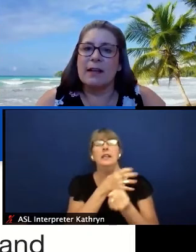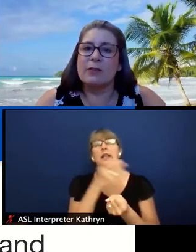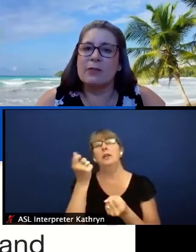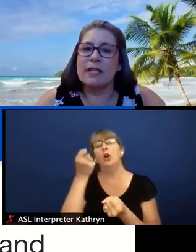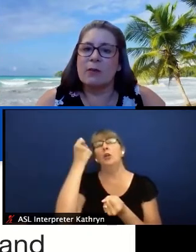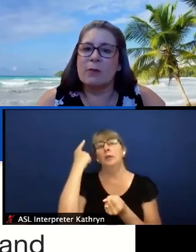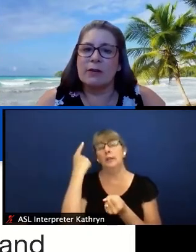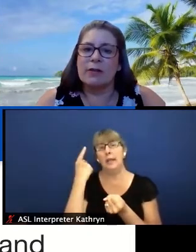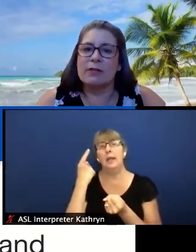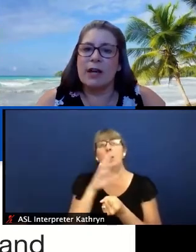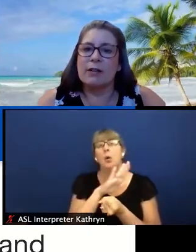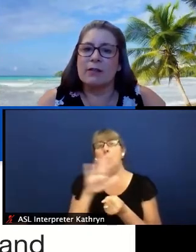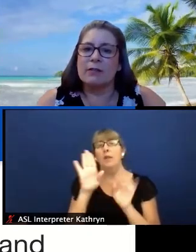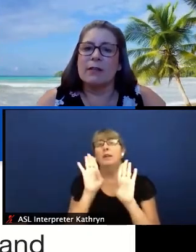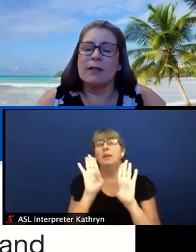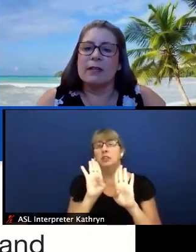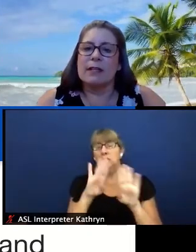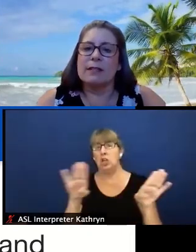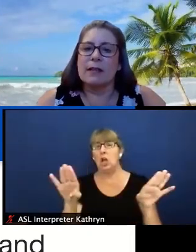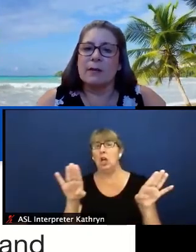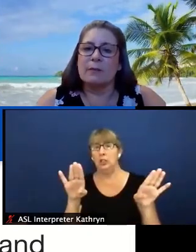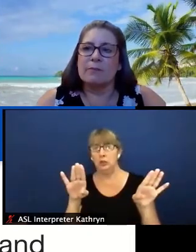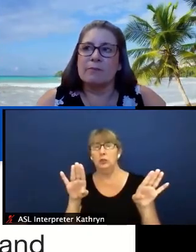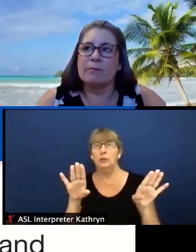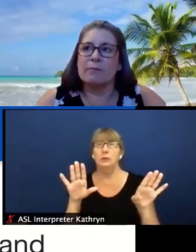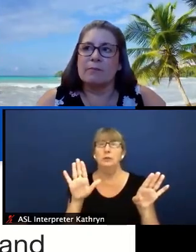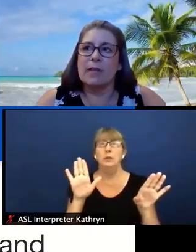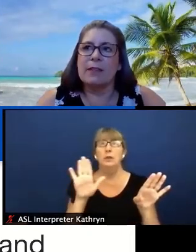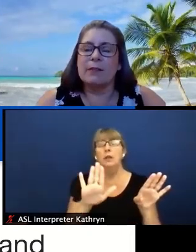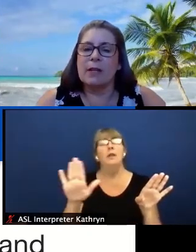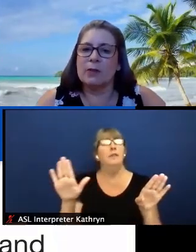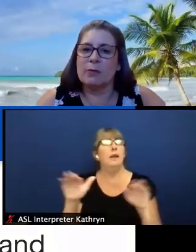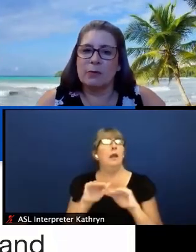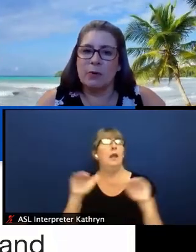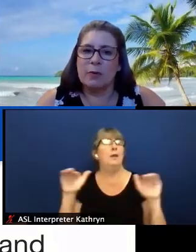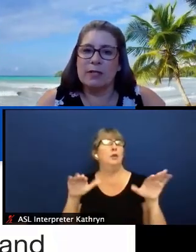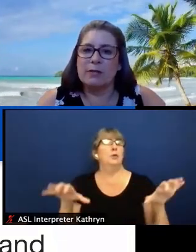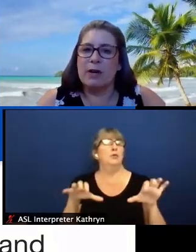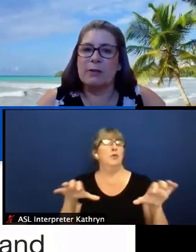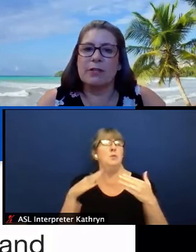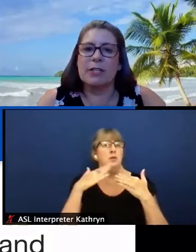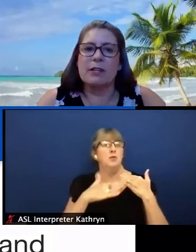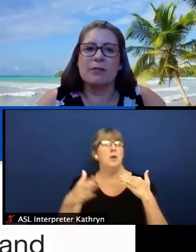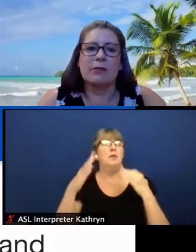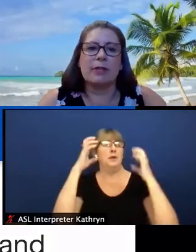understand where their child is in their level of performance throughout their educational career.